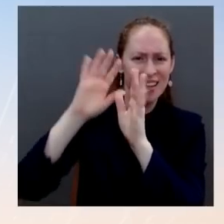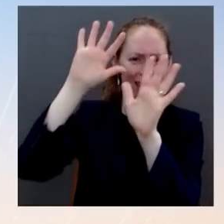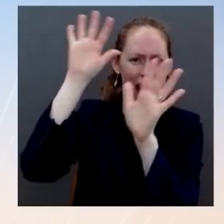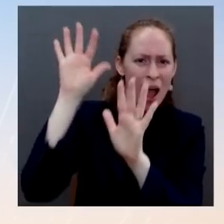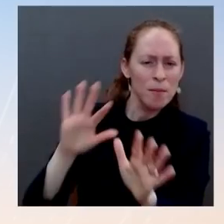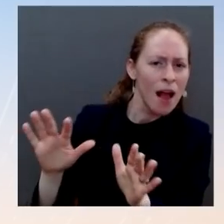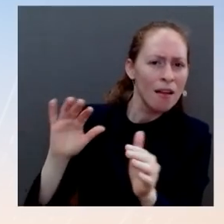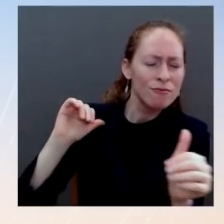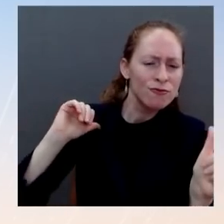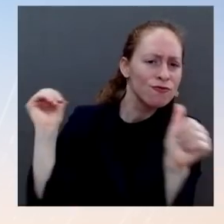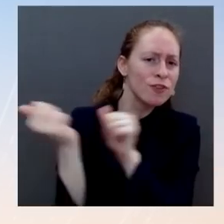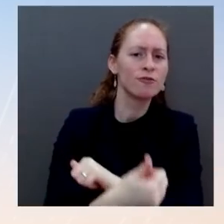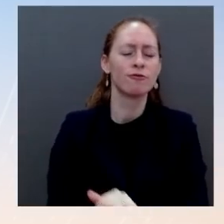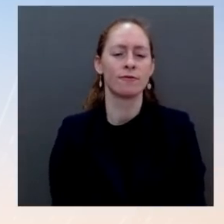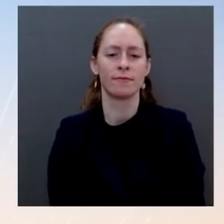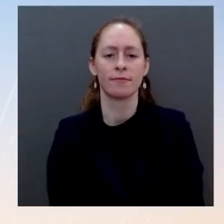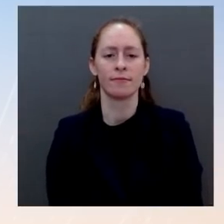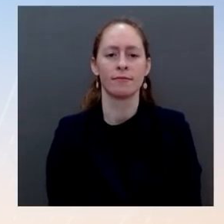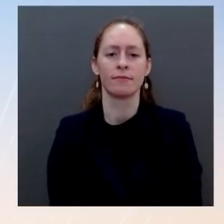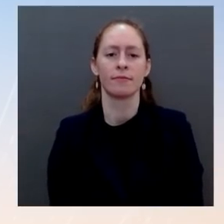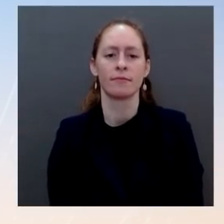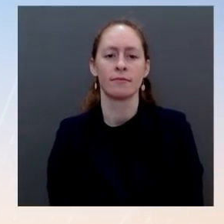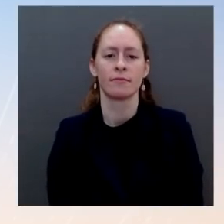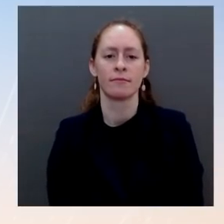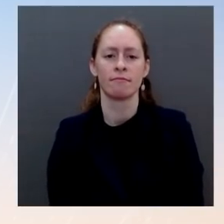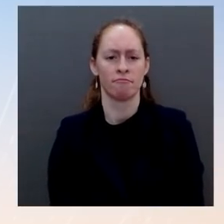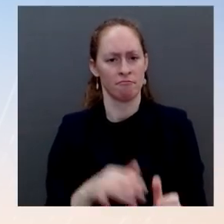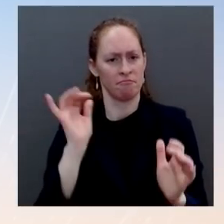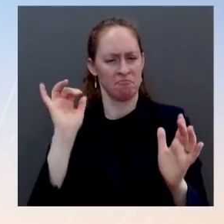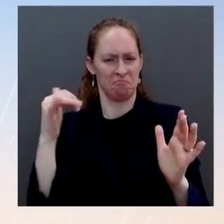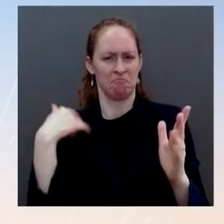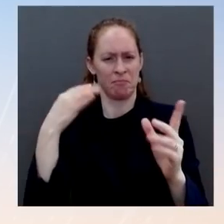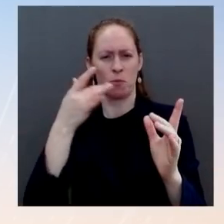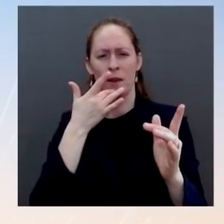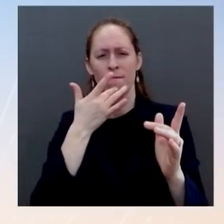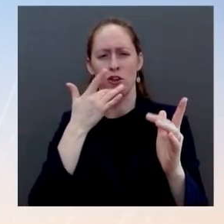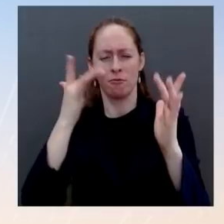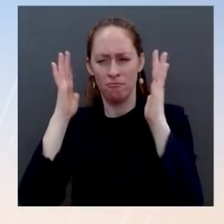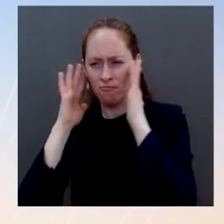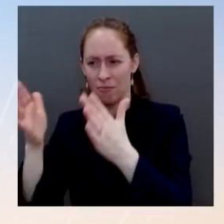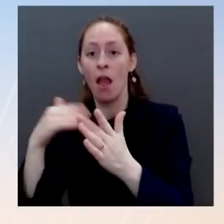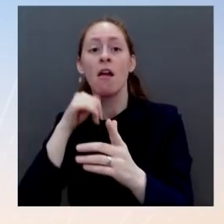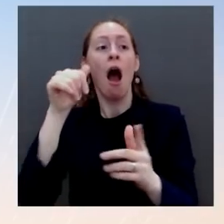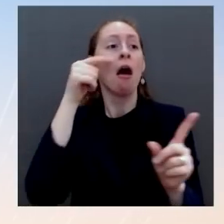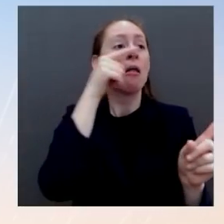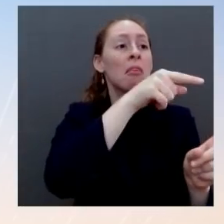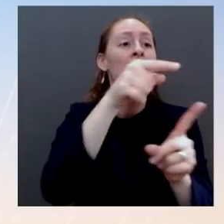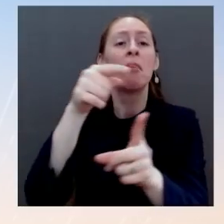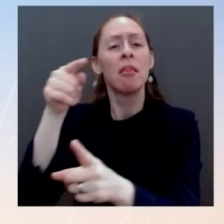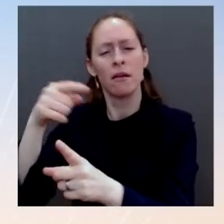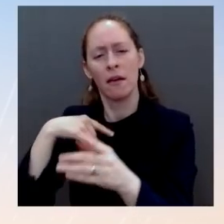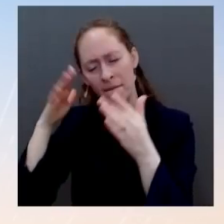The Press: A foreign policy question: An Iranian navy commander has threatened the U.S. forces